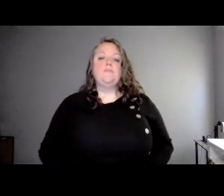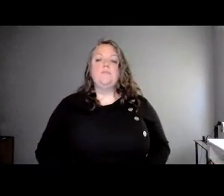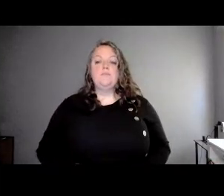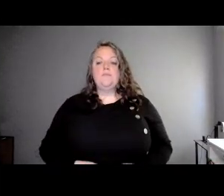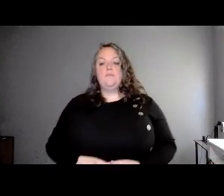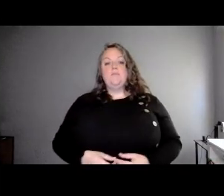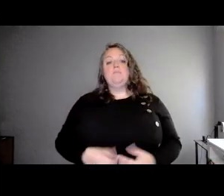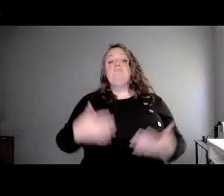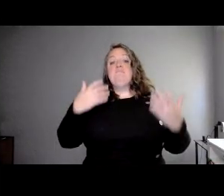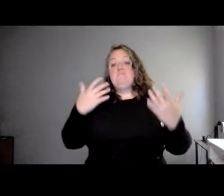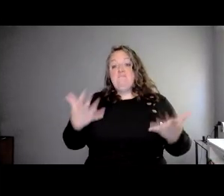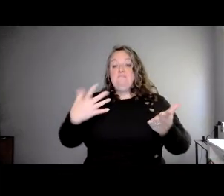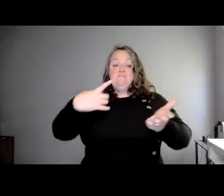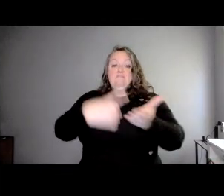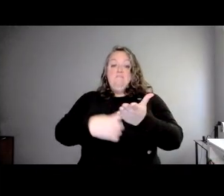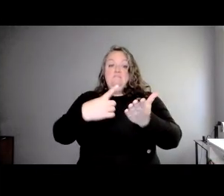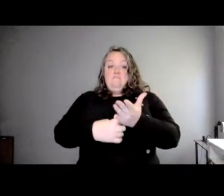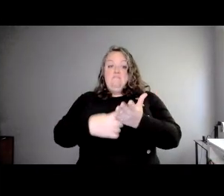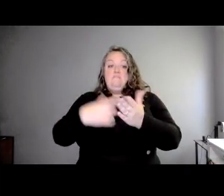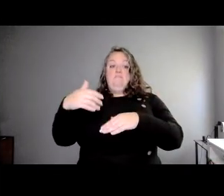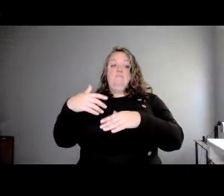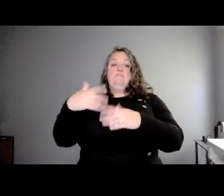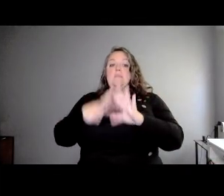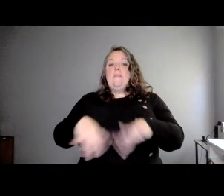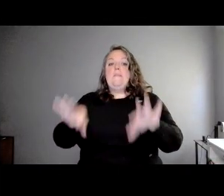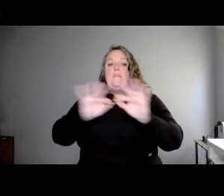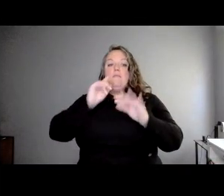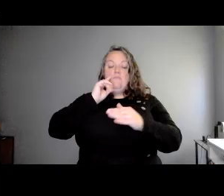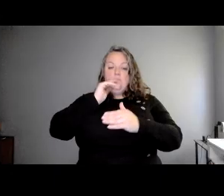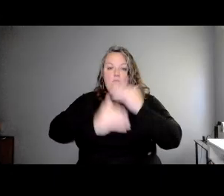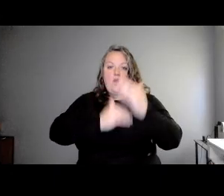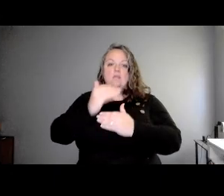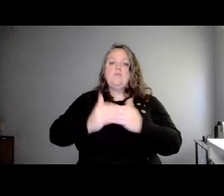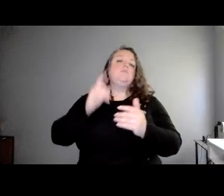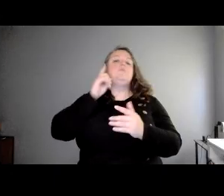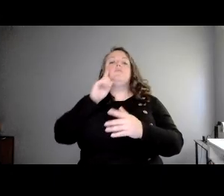So let's discuss a little bit about the importance and process of conducting a self-evaluation.